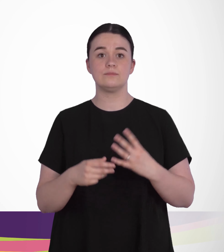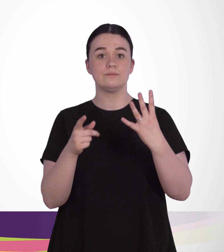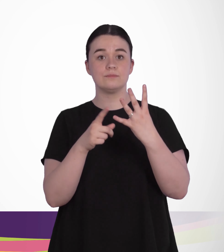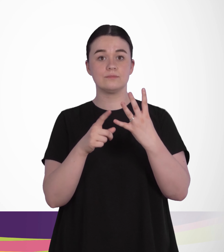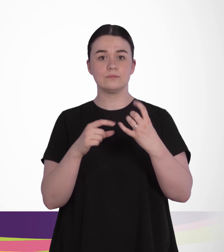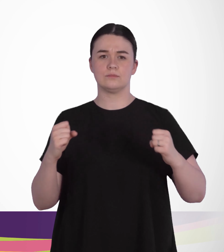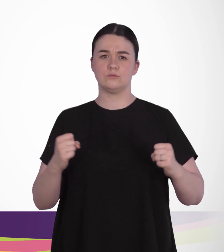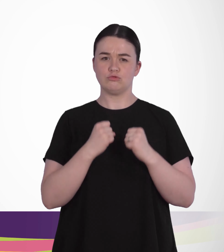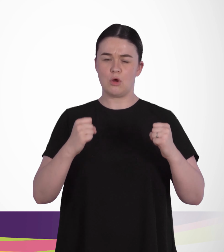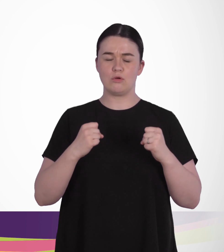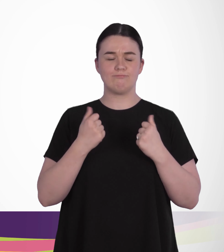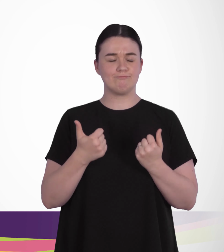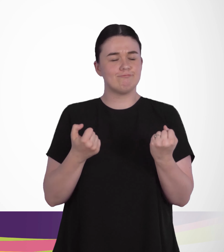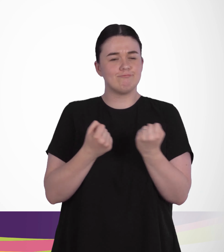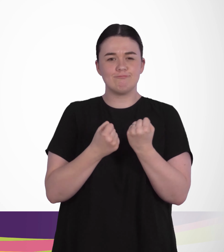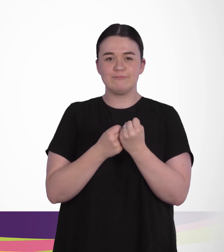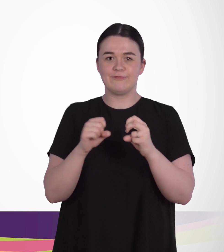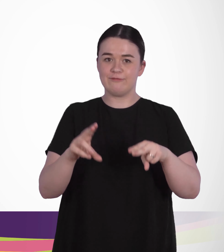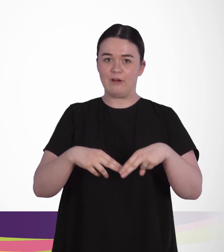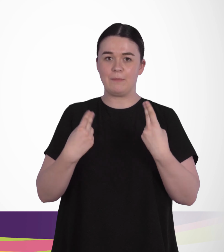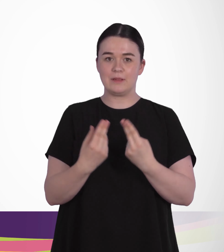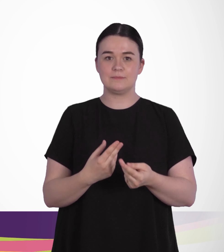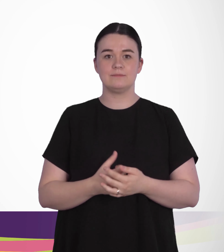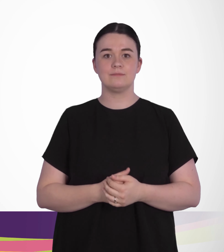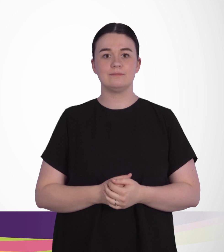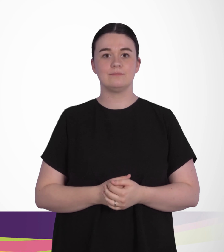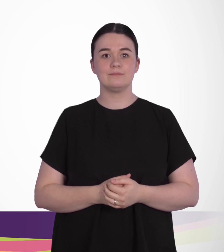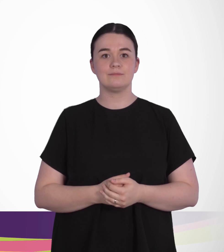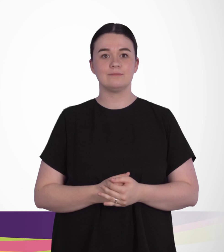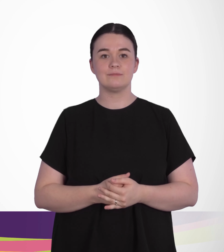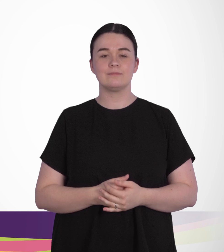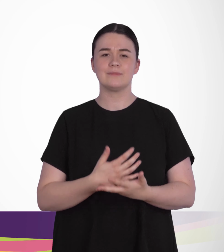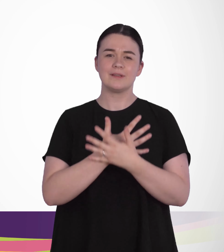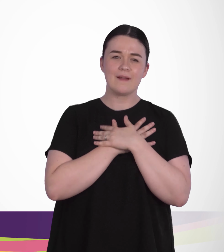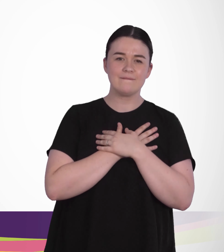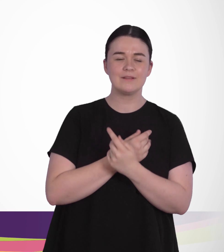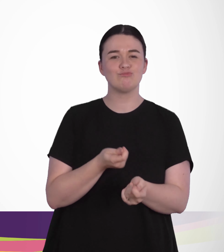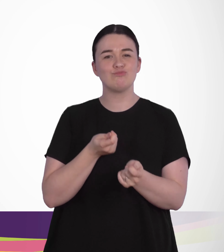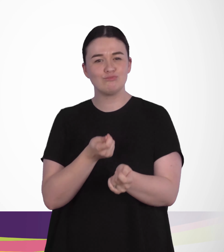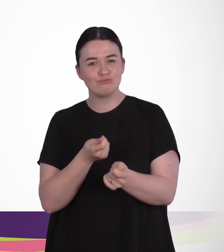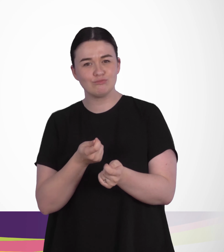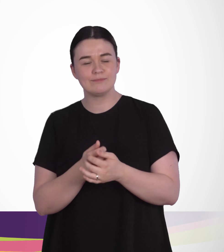• Strong and supportive families • Love and nurturing.